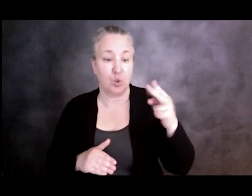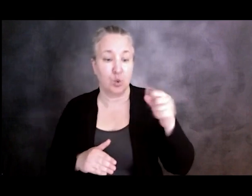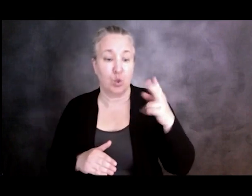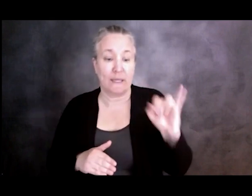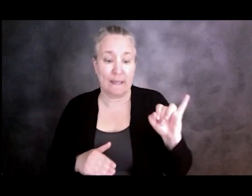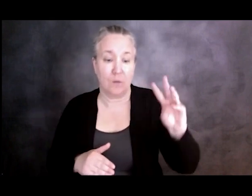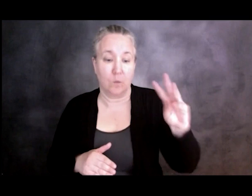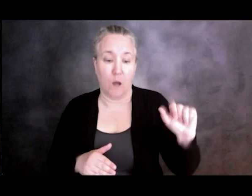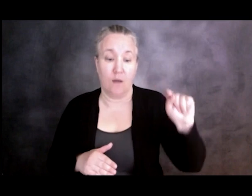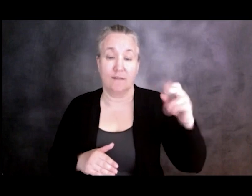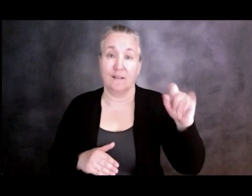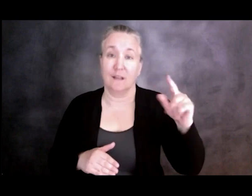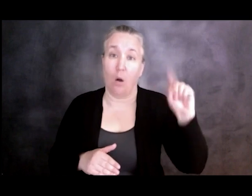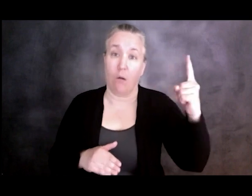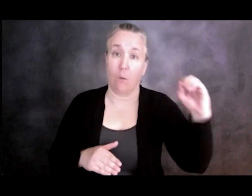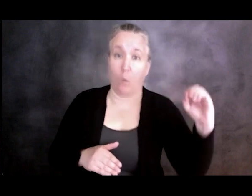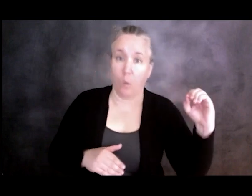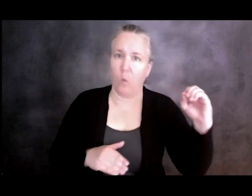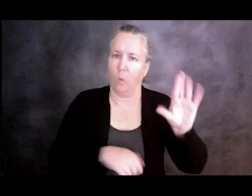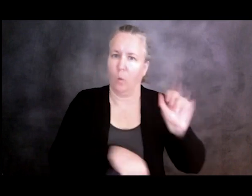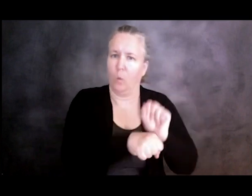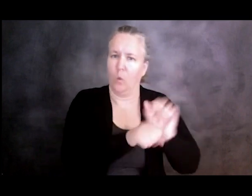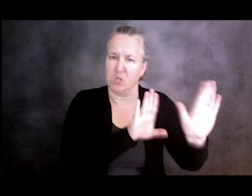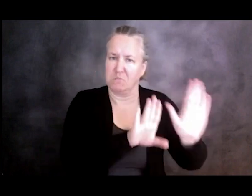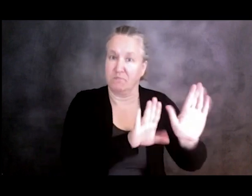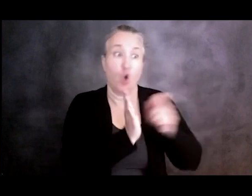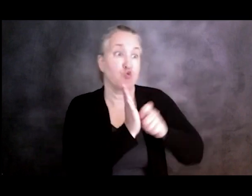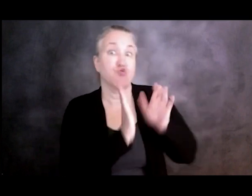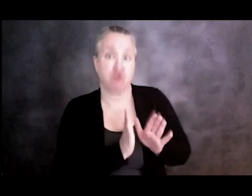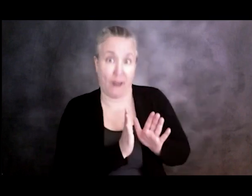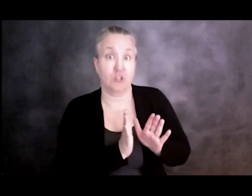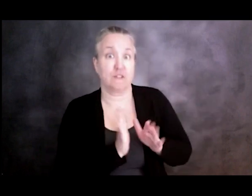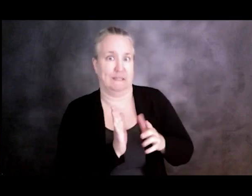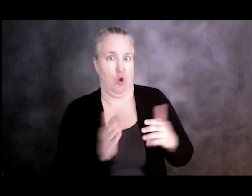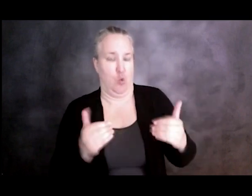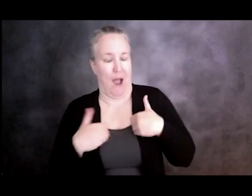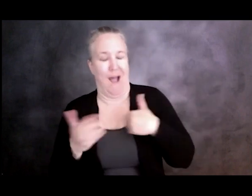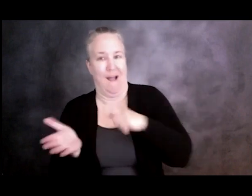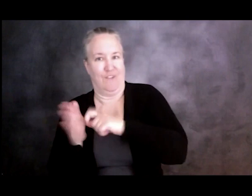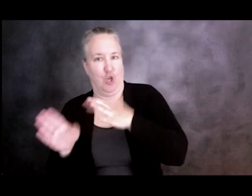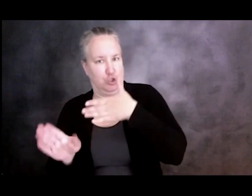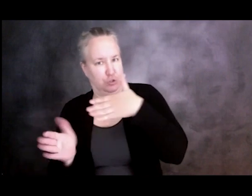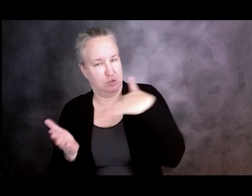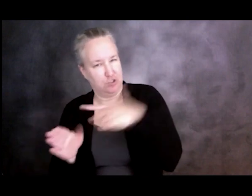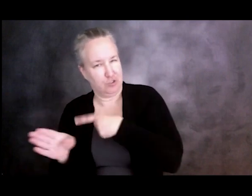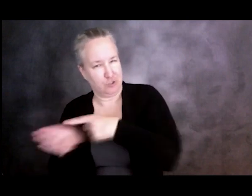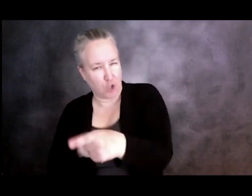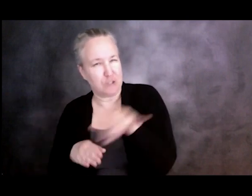of creative writers who are also producing scholarship to intervene in the academy.